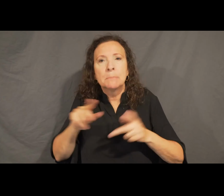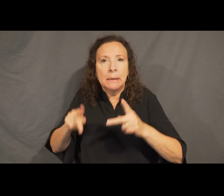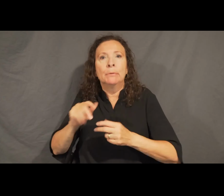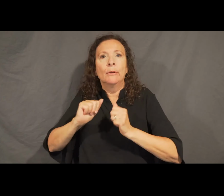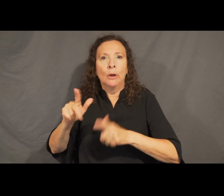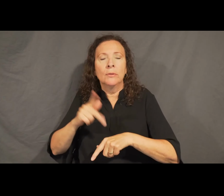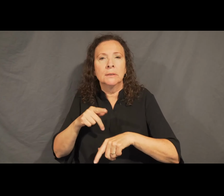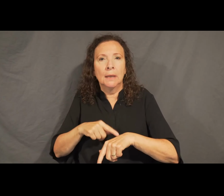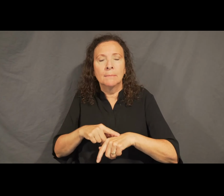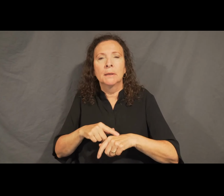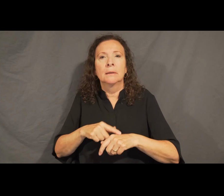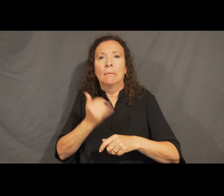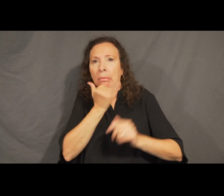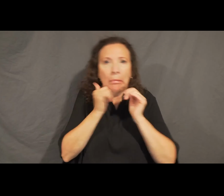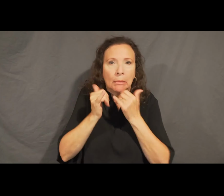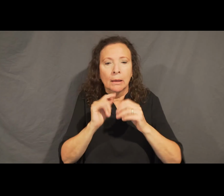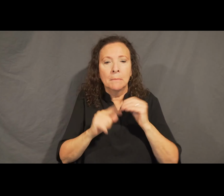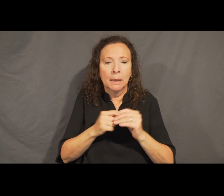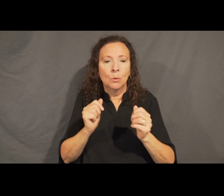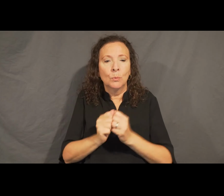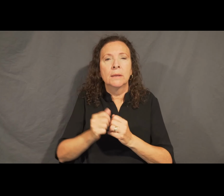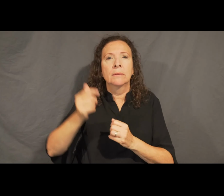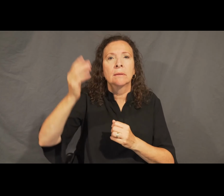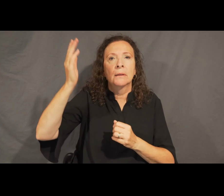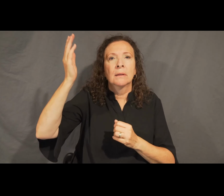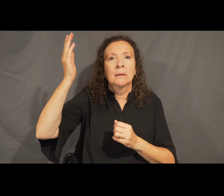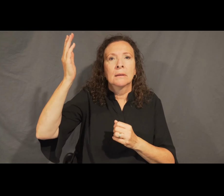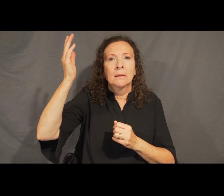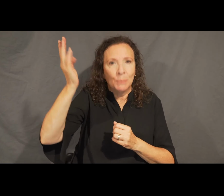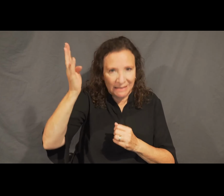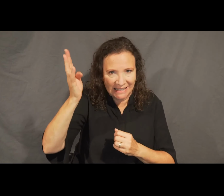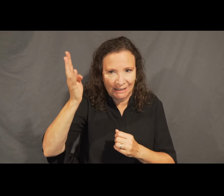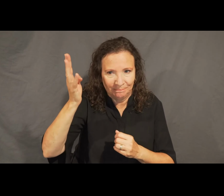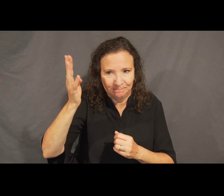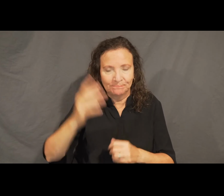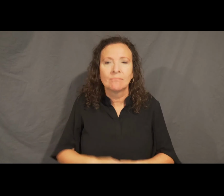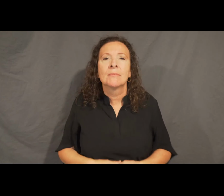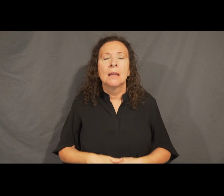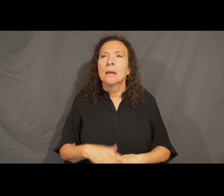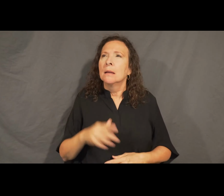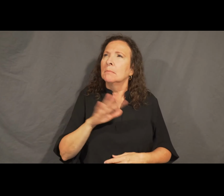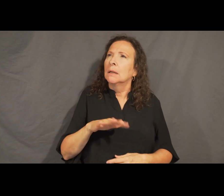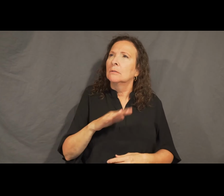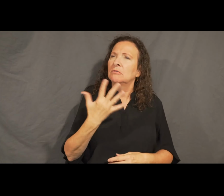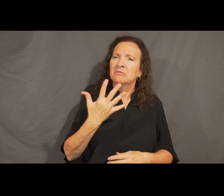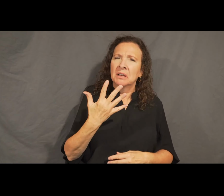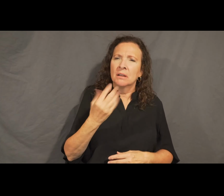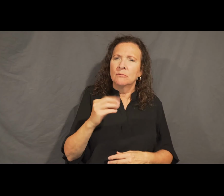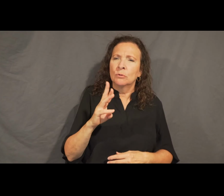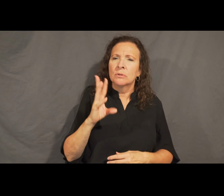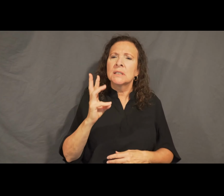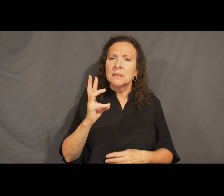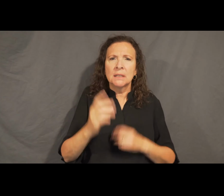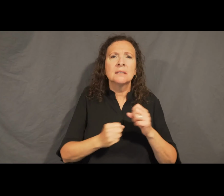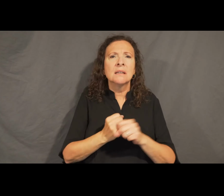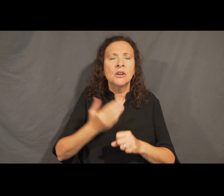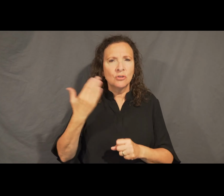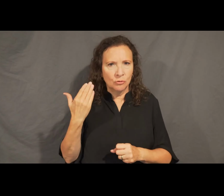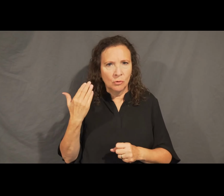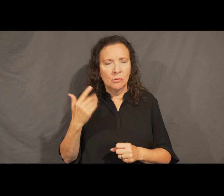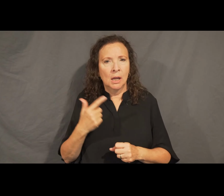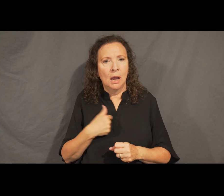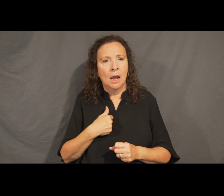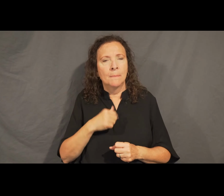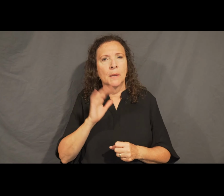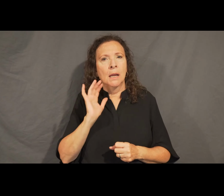About 5, 6 years ago, I got interested in the idea of taking concepts -- for those of